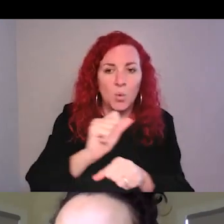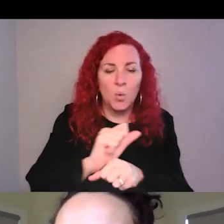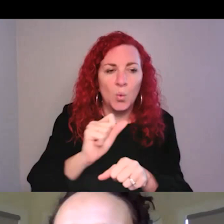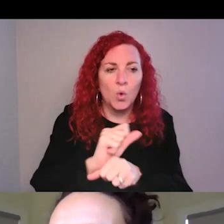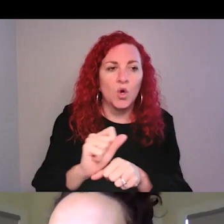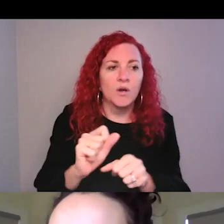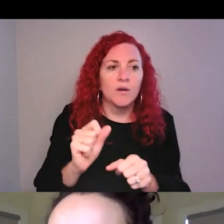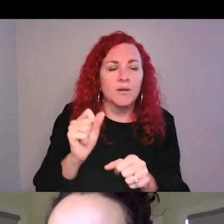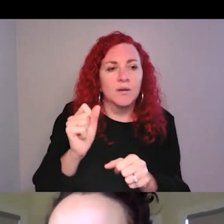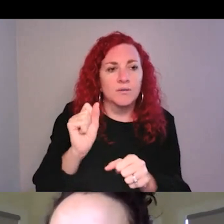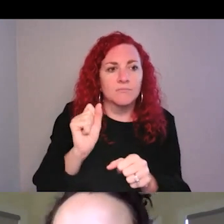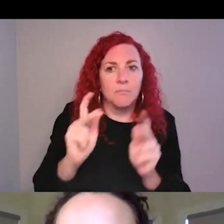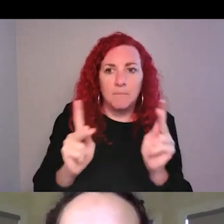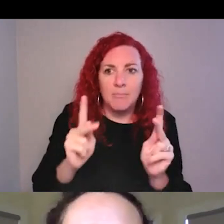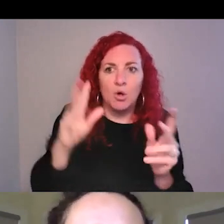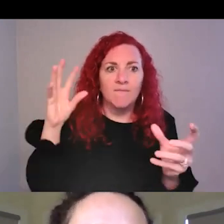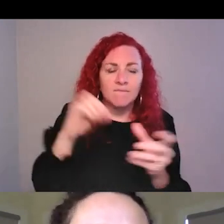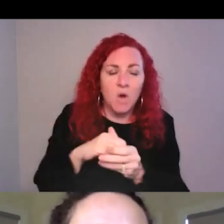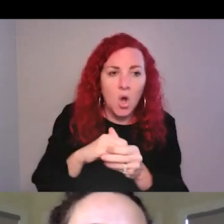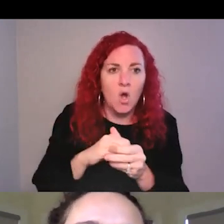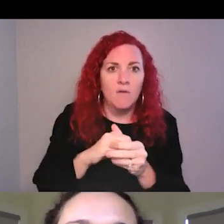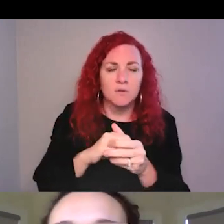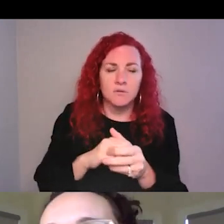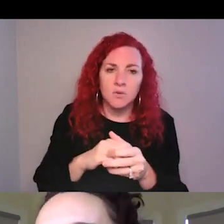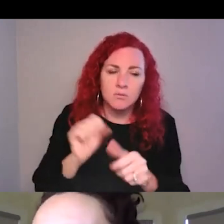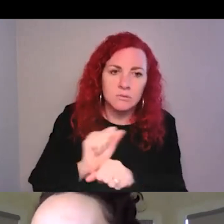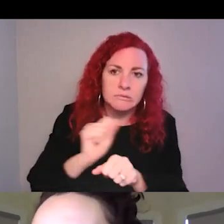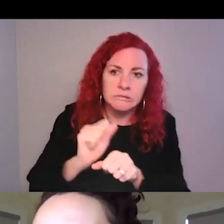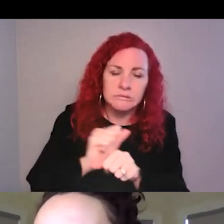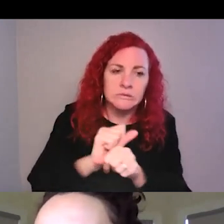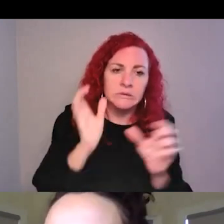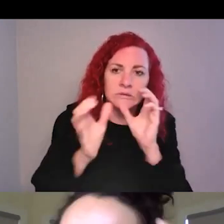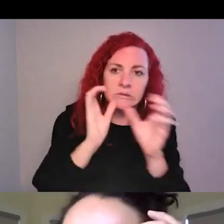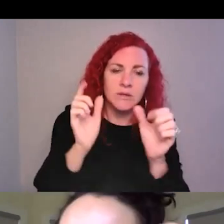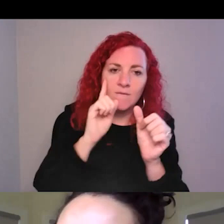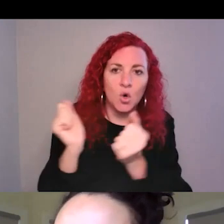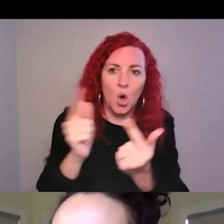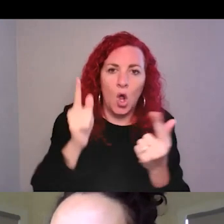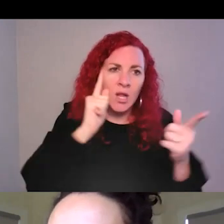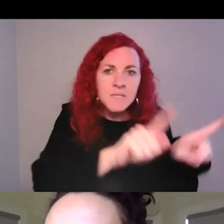YOU ON THE SAME PAGE TO MOVE IT FORWARD.